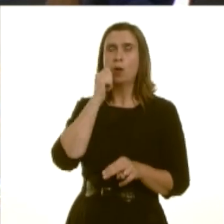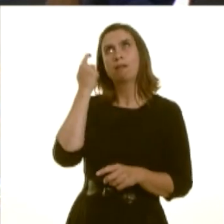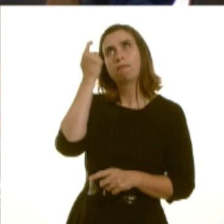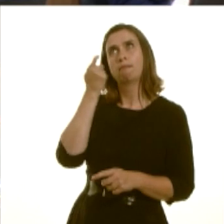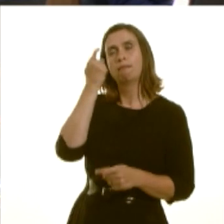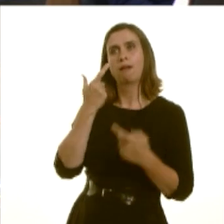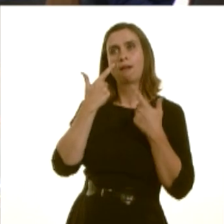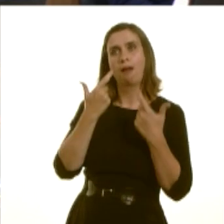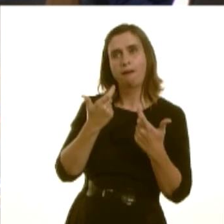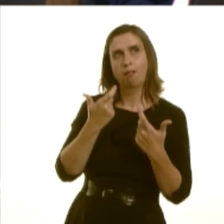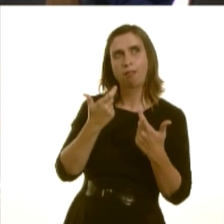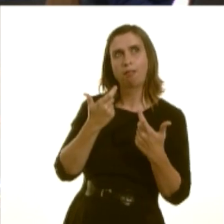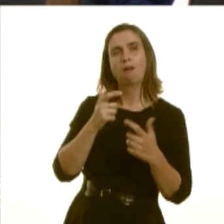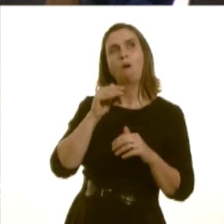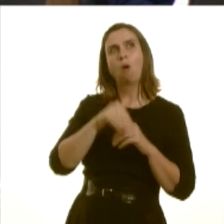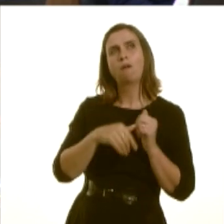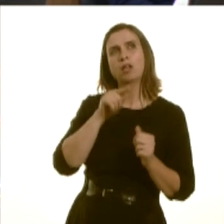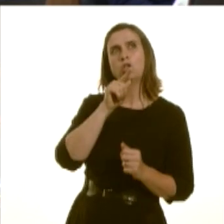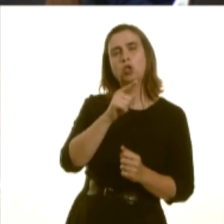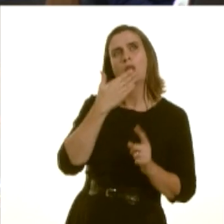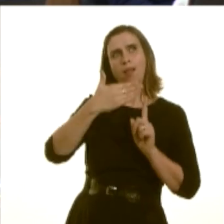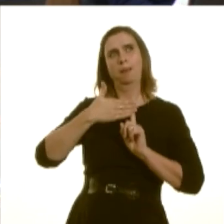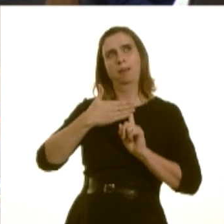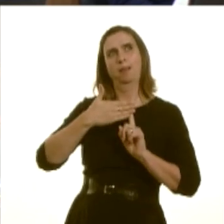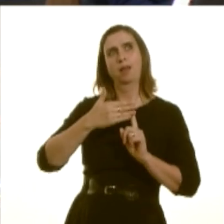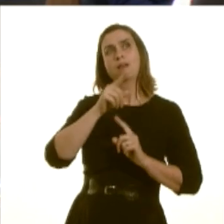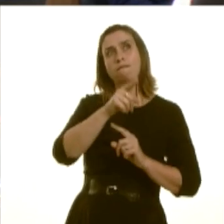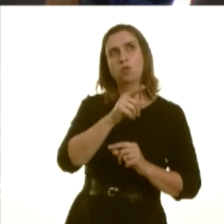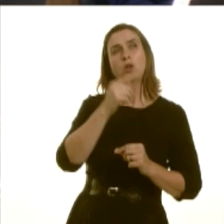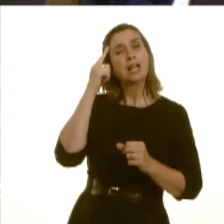earlier on—to the choice of words when it comes to describing those who are equally